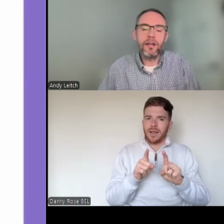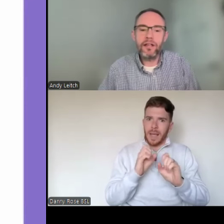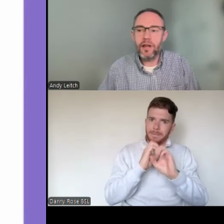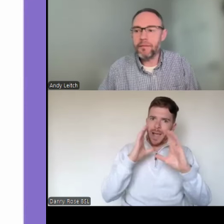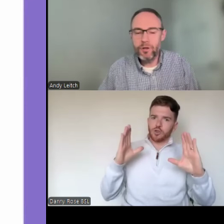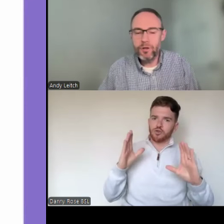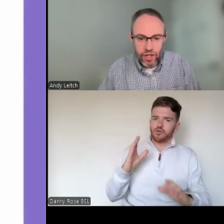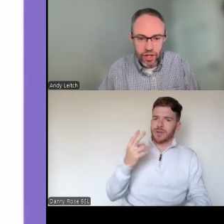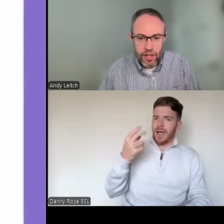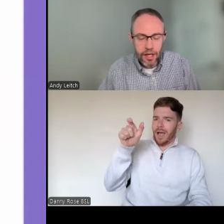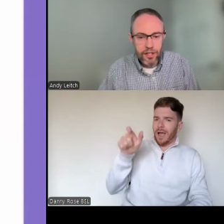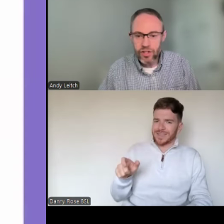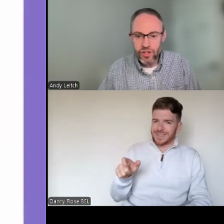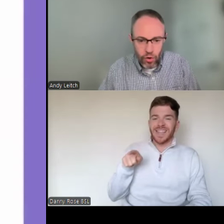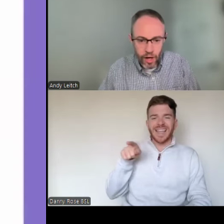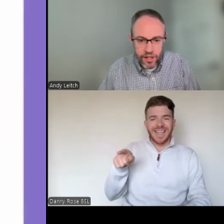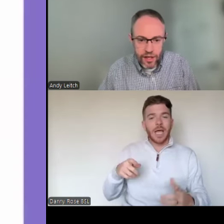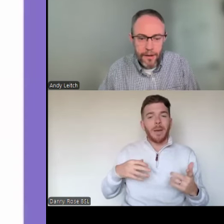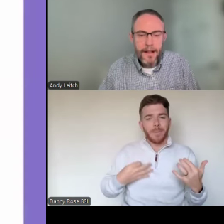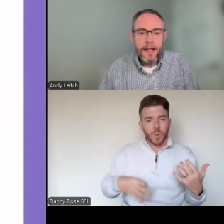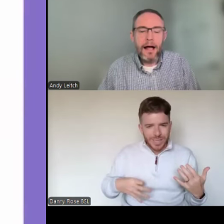He is a musician. He's a songwriter.